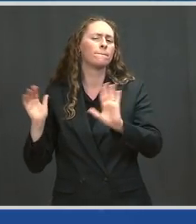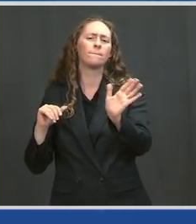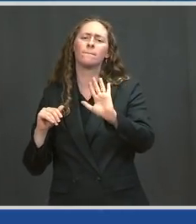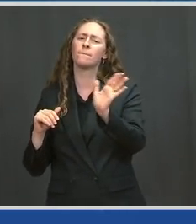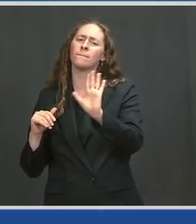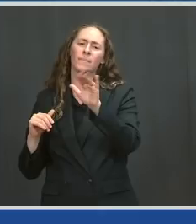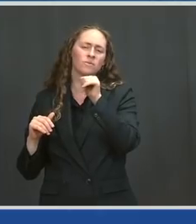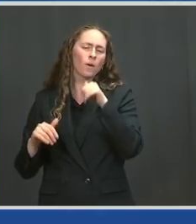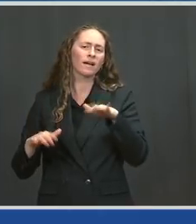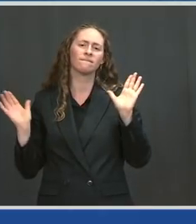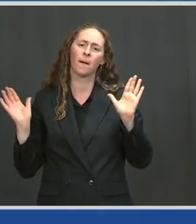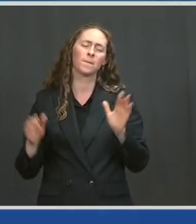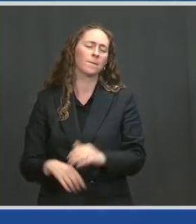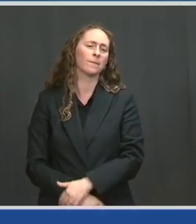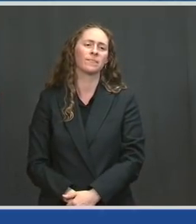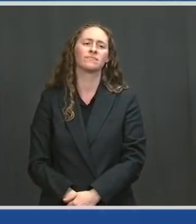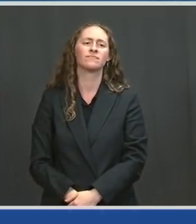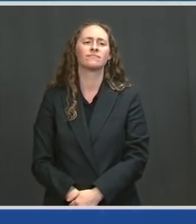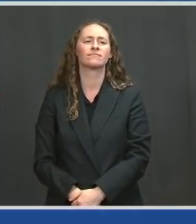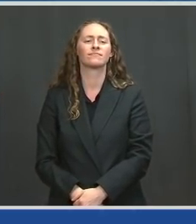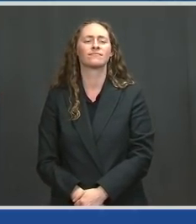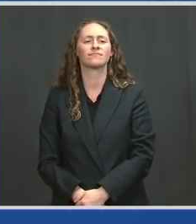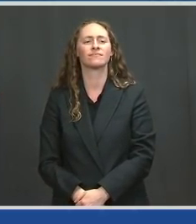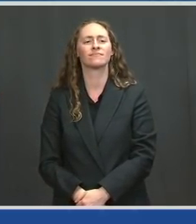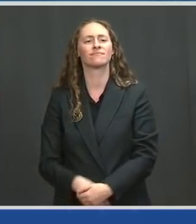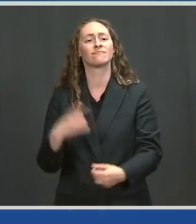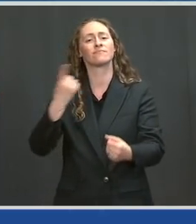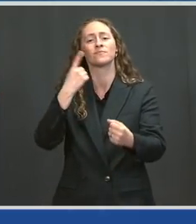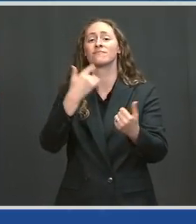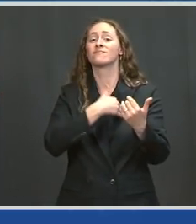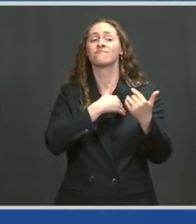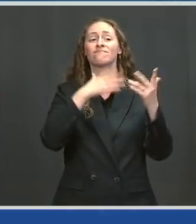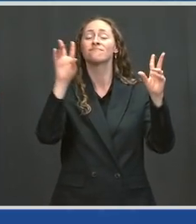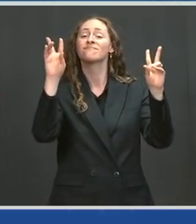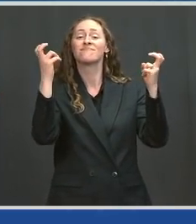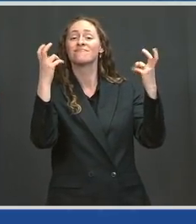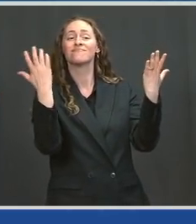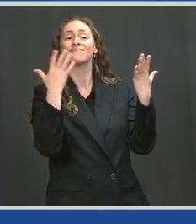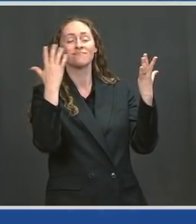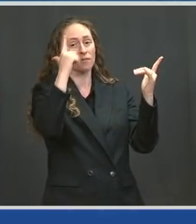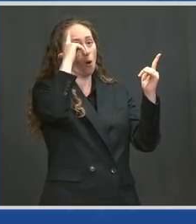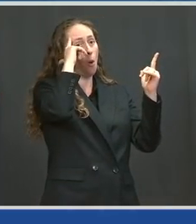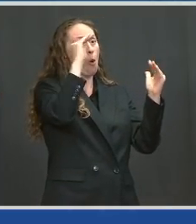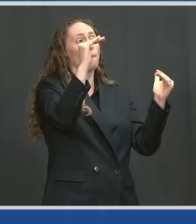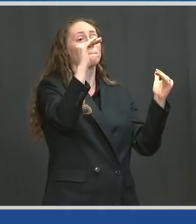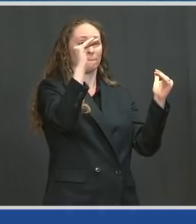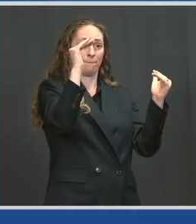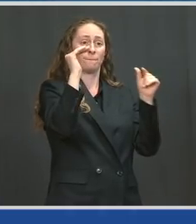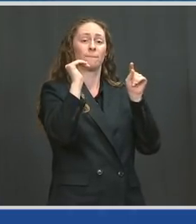As an old saying goes, "Hope springs eternal. " I know we've talked a lot about famous people,